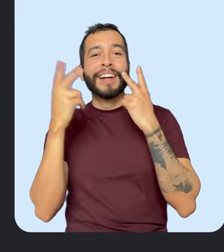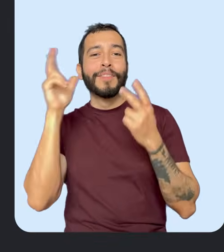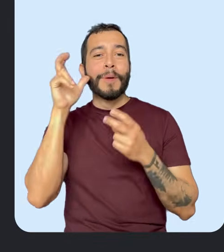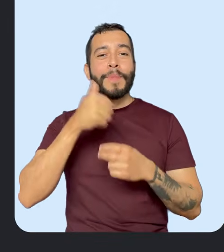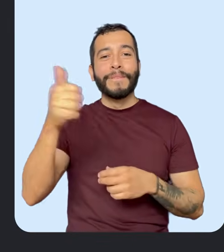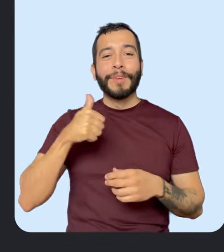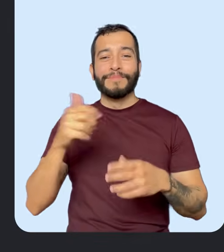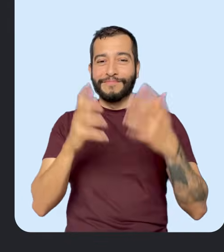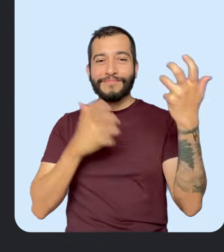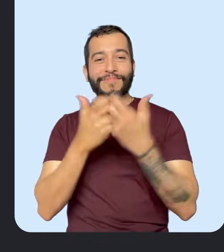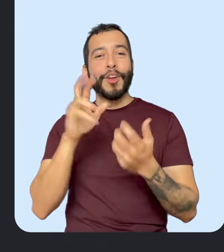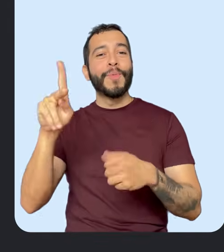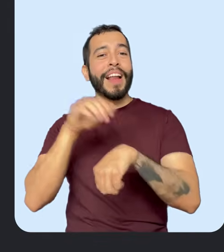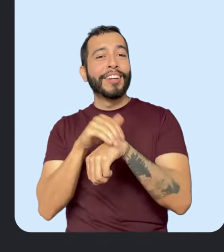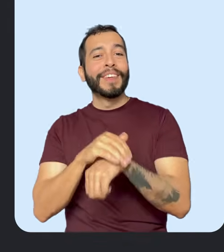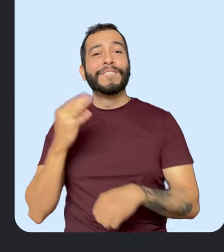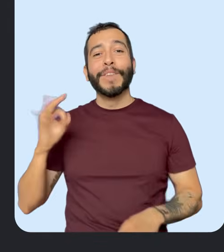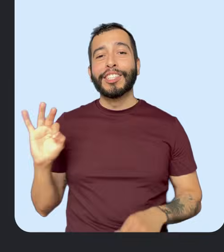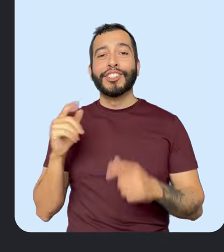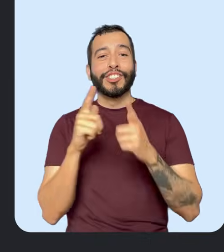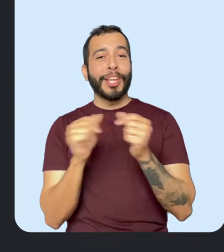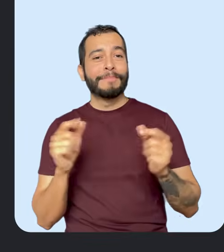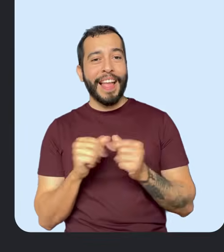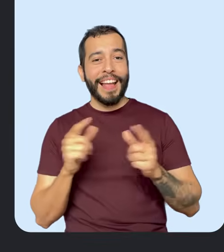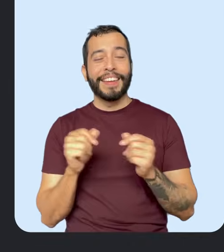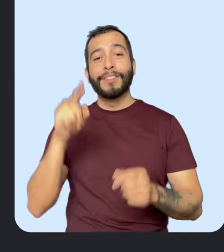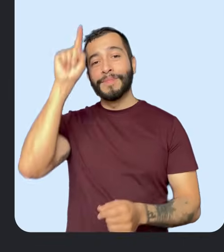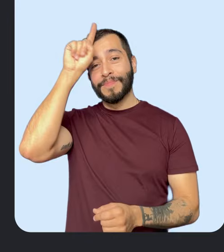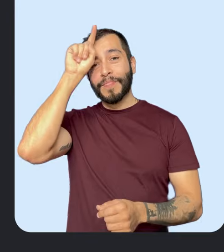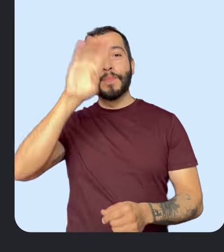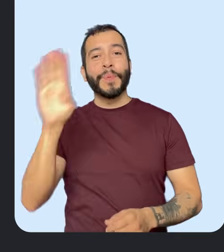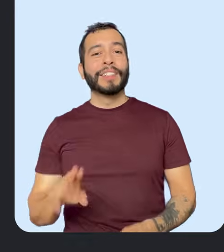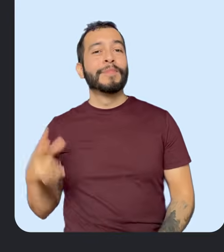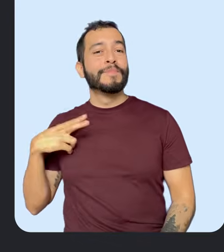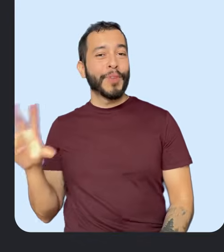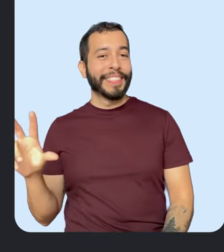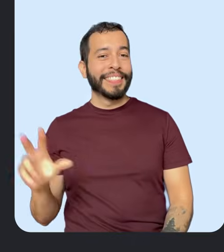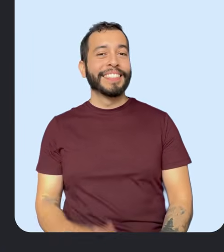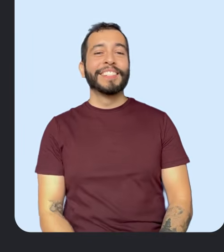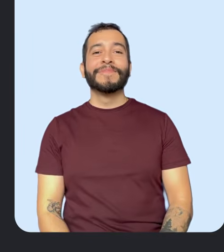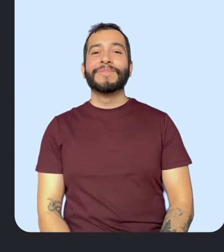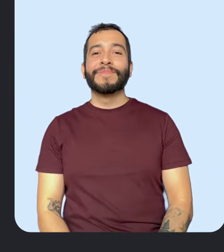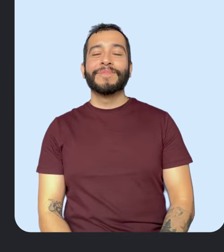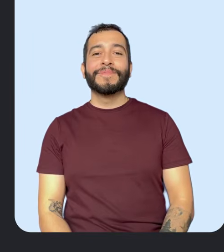which have now been localized in UK English, French, Japanese, German and Brazilian Portuguese.